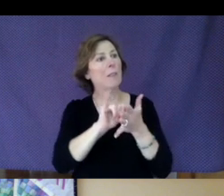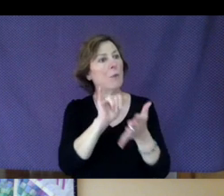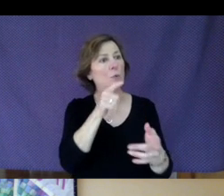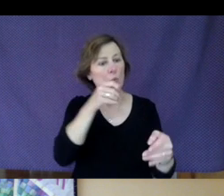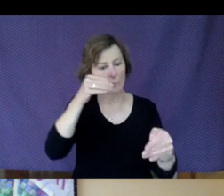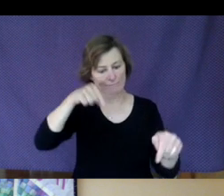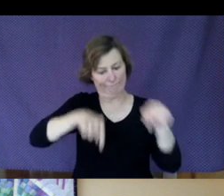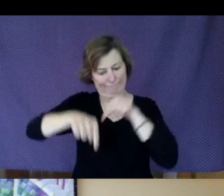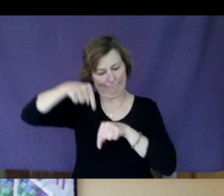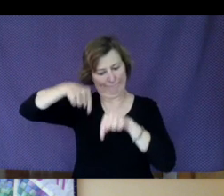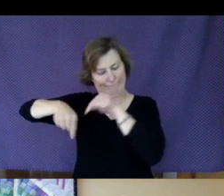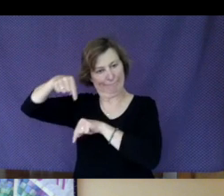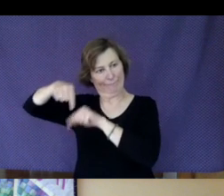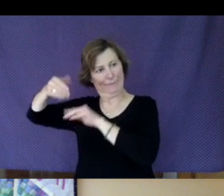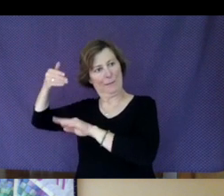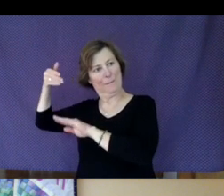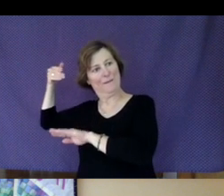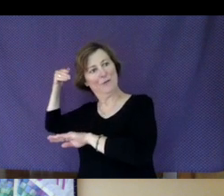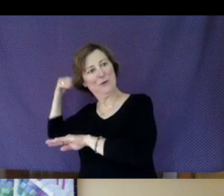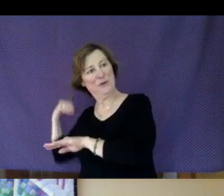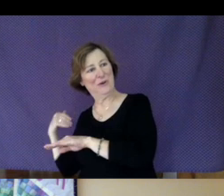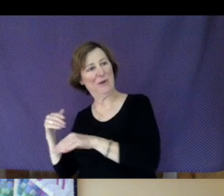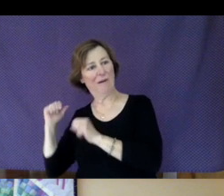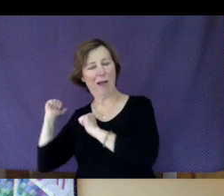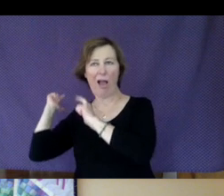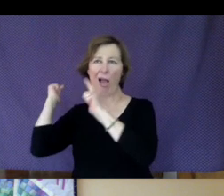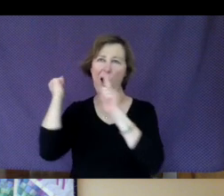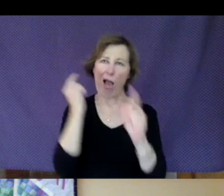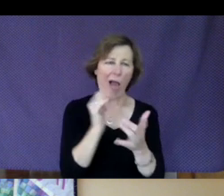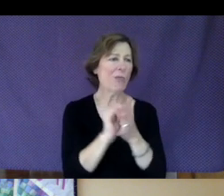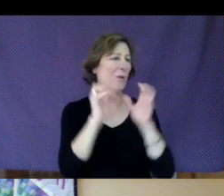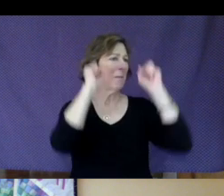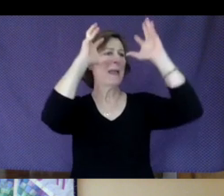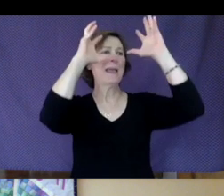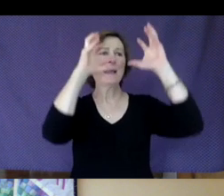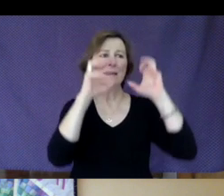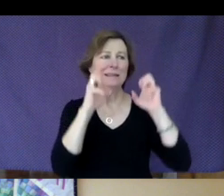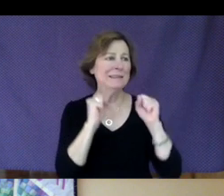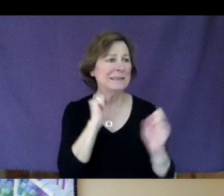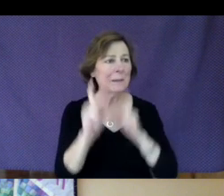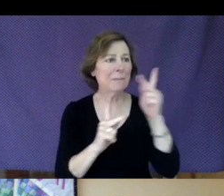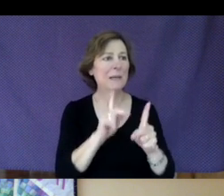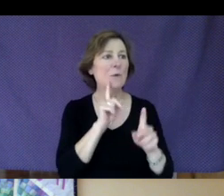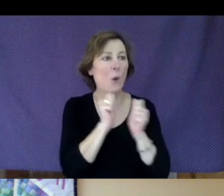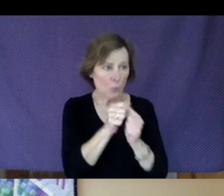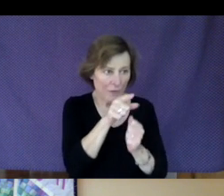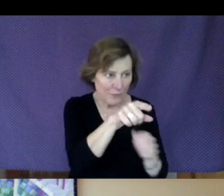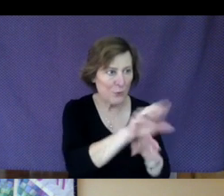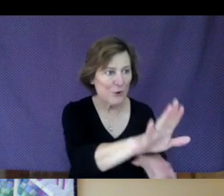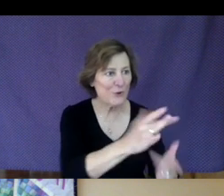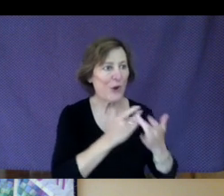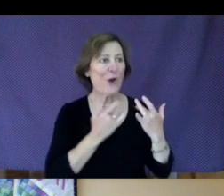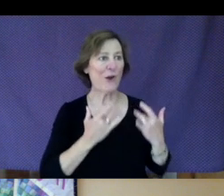All of these amazing people are with you in your heart If you are very quiet